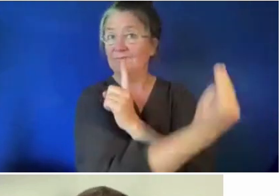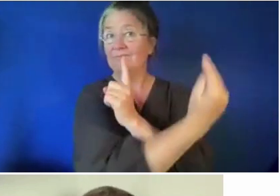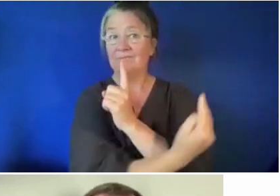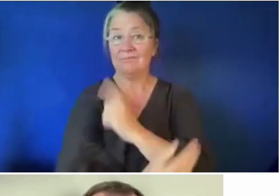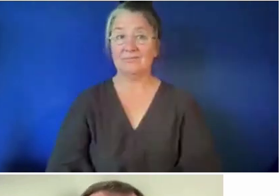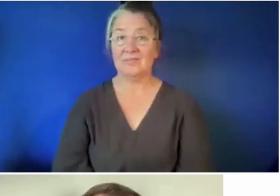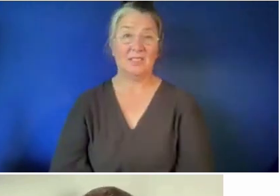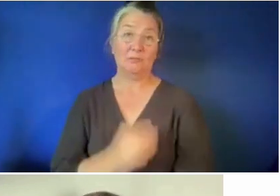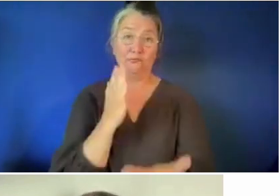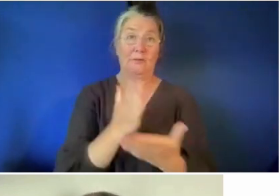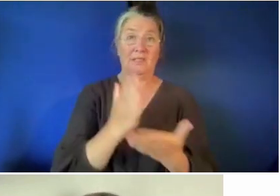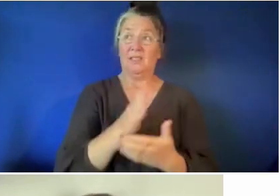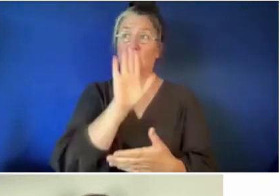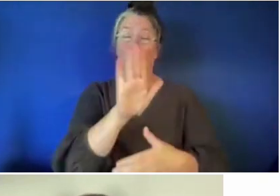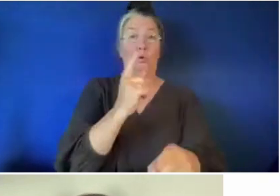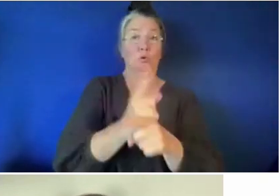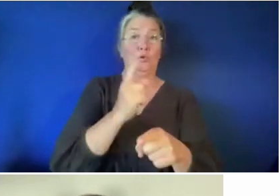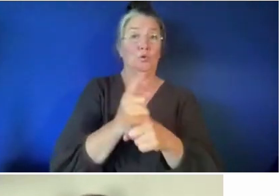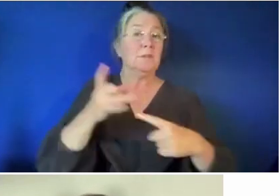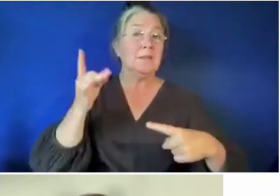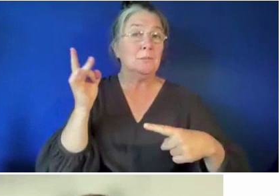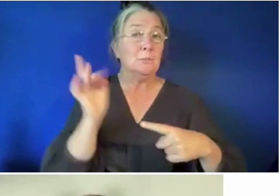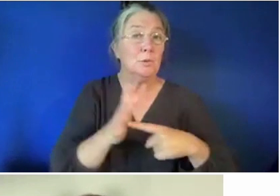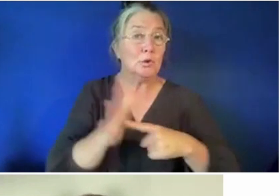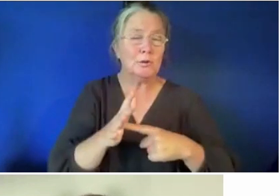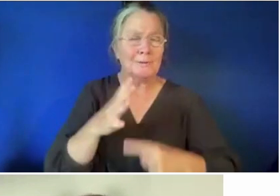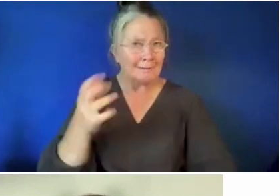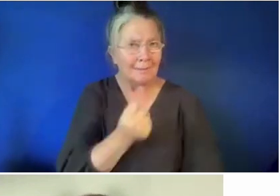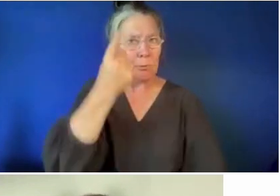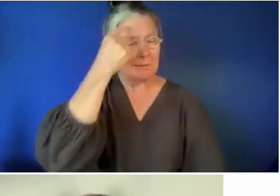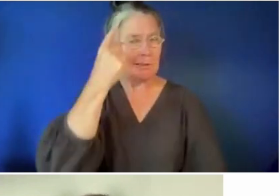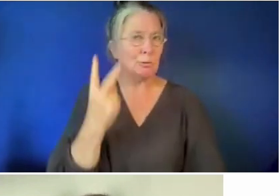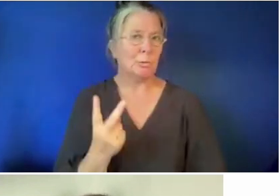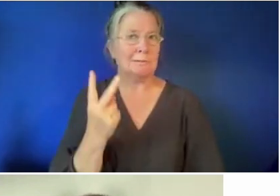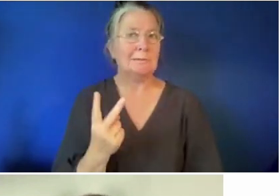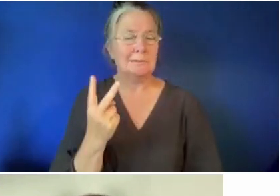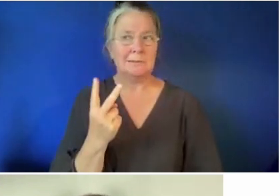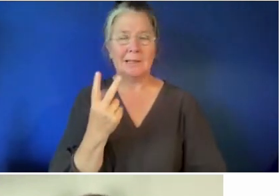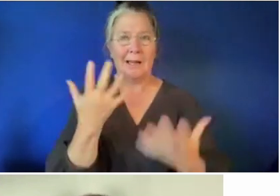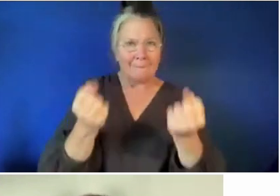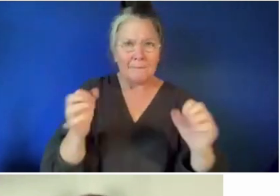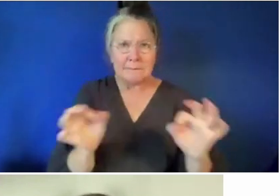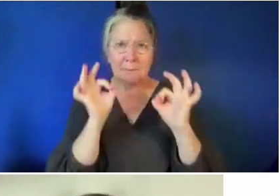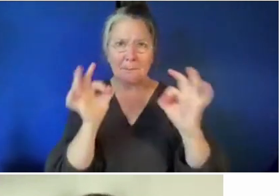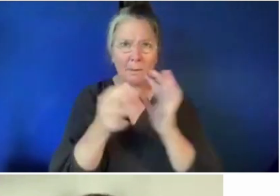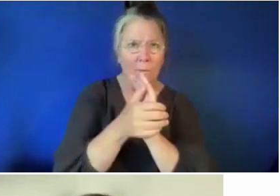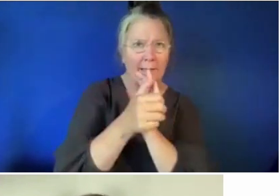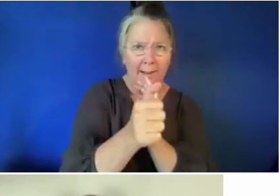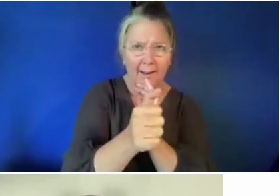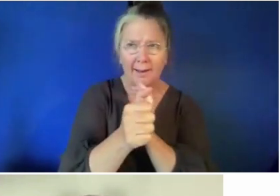that we need to think very carefully about specialist skills, about being able to source people